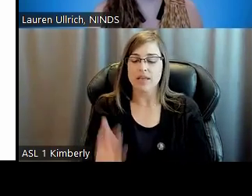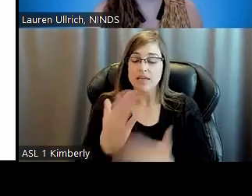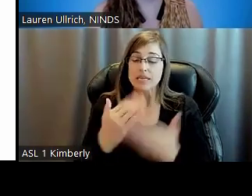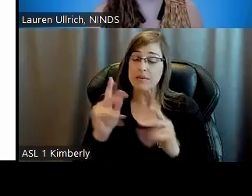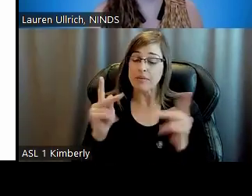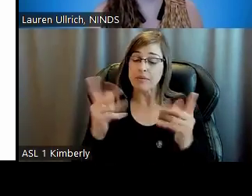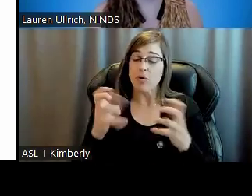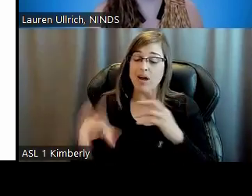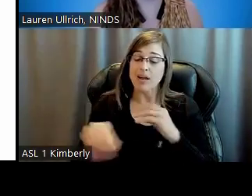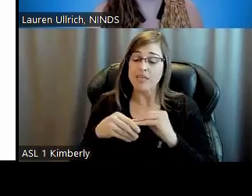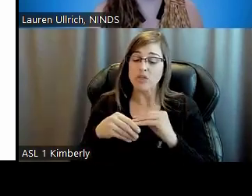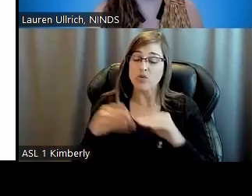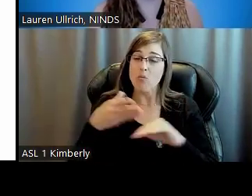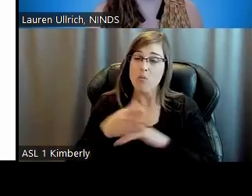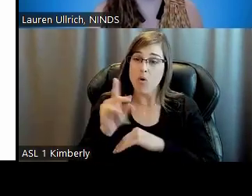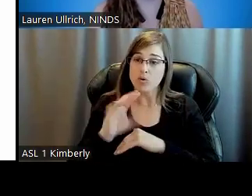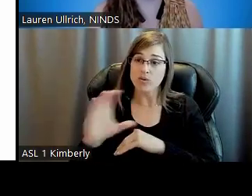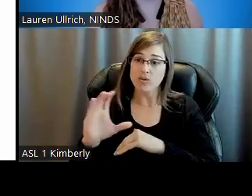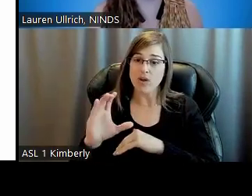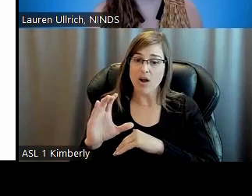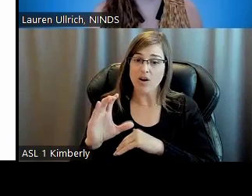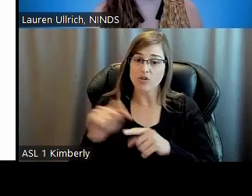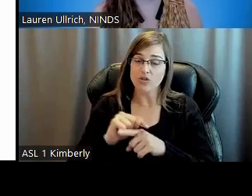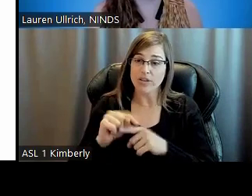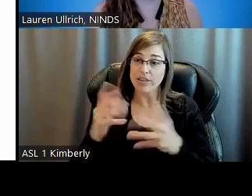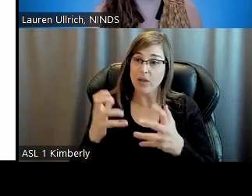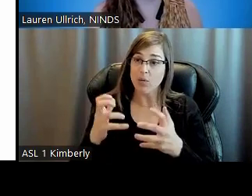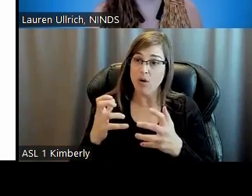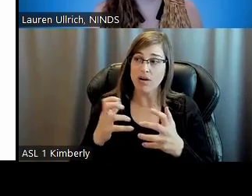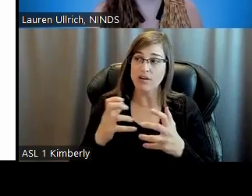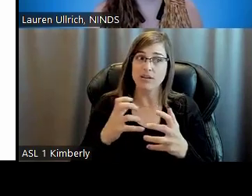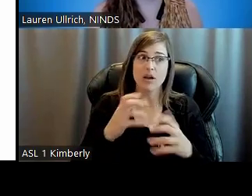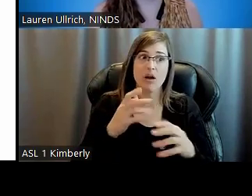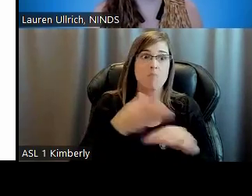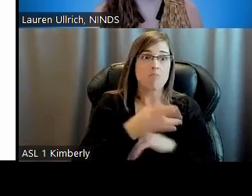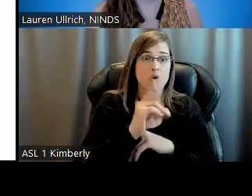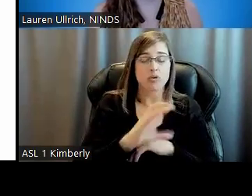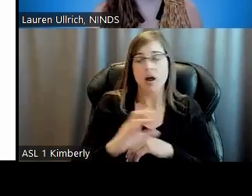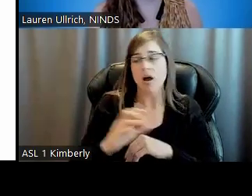They have one post-doc, they want to do a second post-doc to move into a new area.